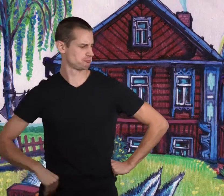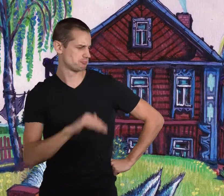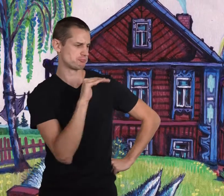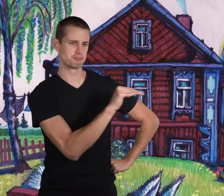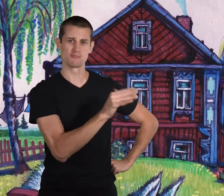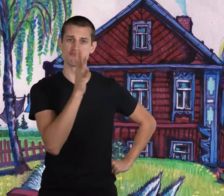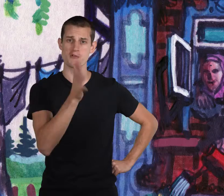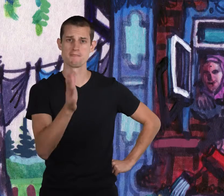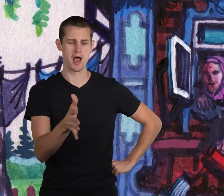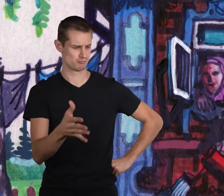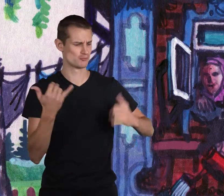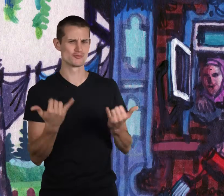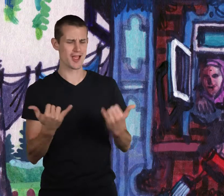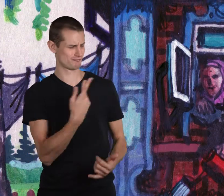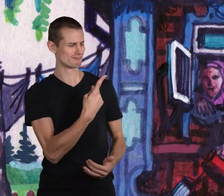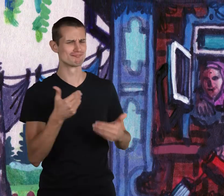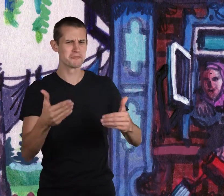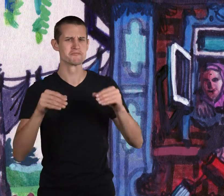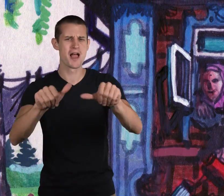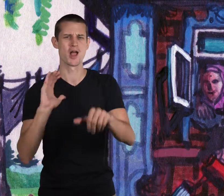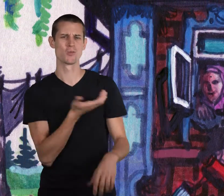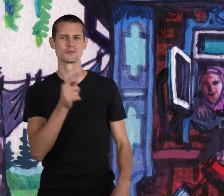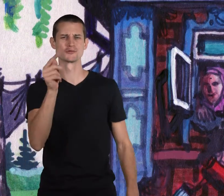and decided, "Grandma, today is the day we should plant our turnip!"